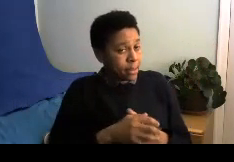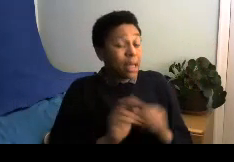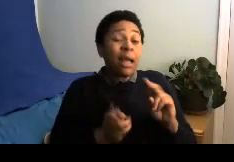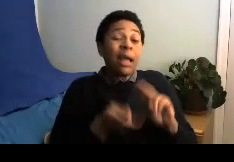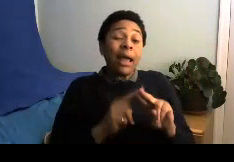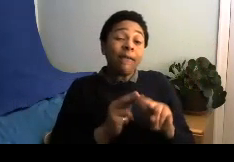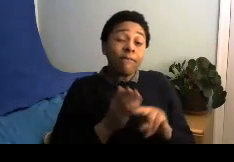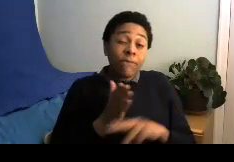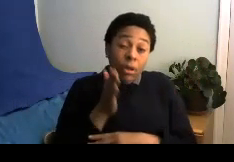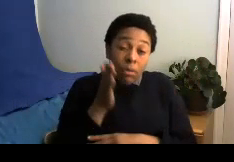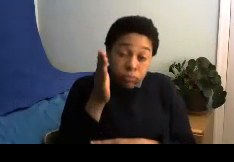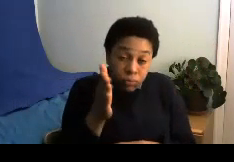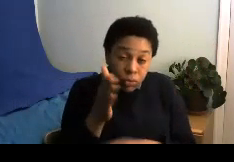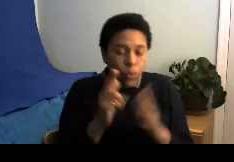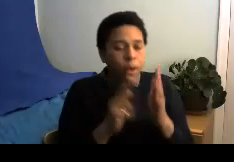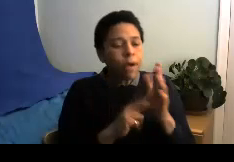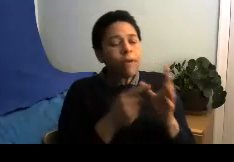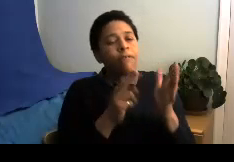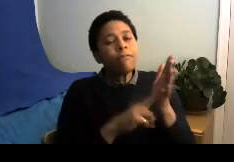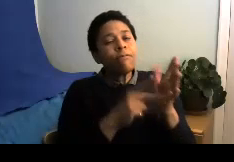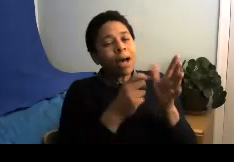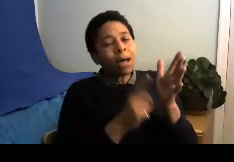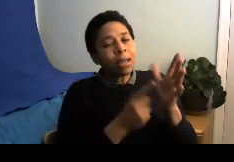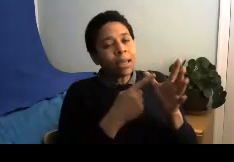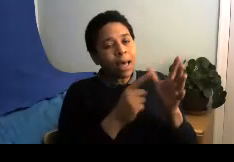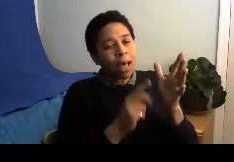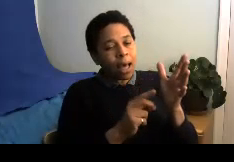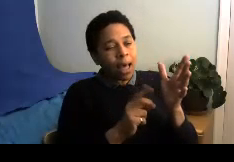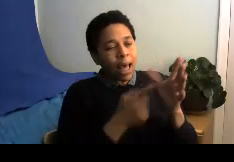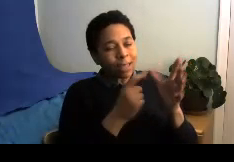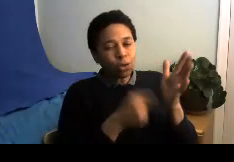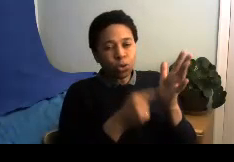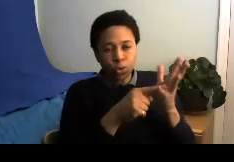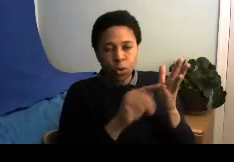Blue Vanuatu or, you know, Cape Verde or somewhere, or